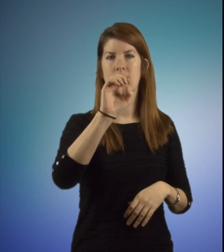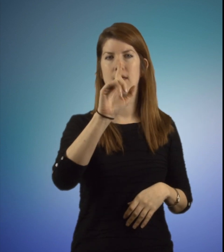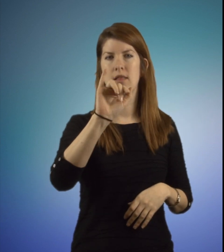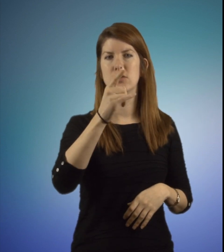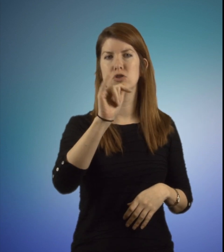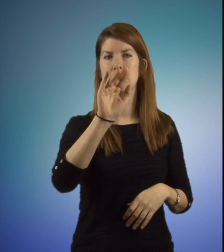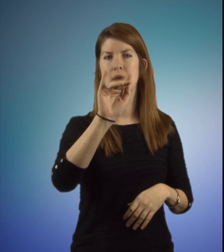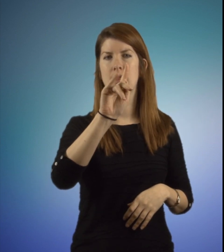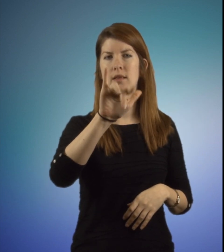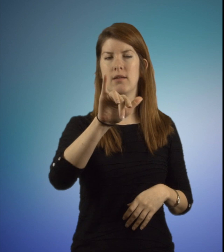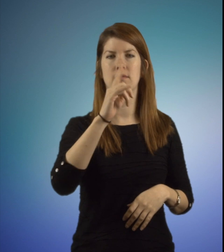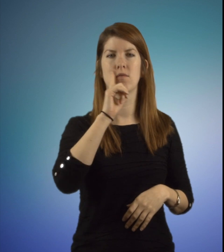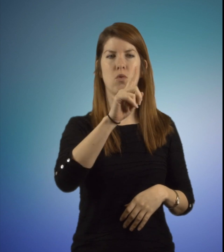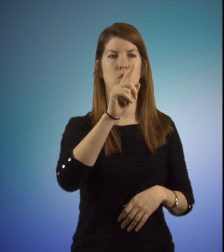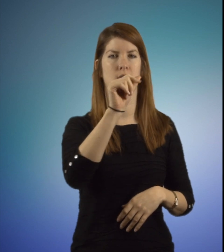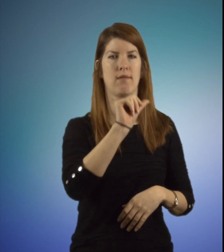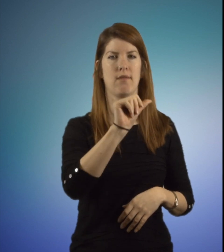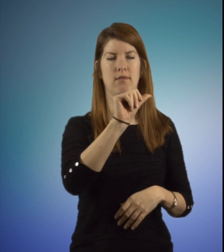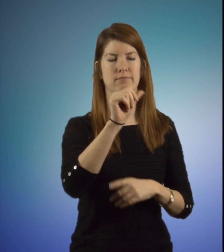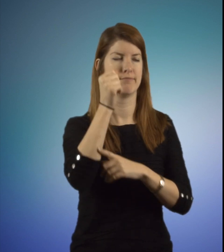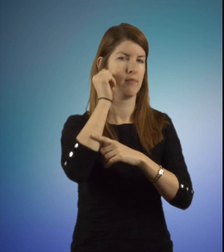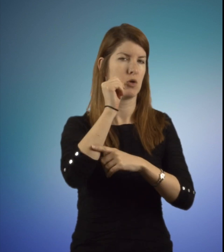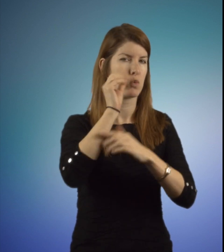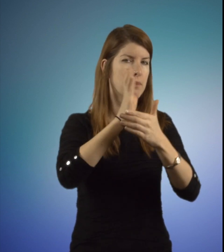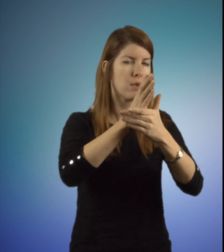of the eligibility auditory impairment.